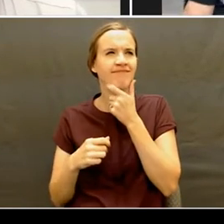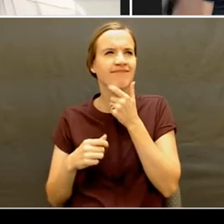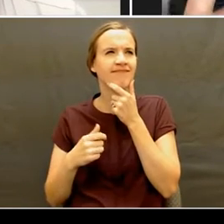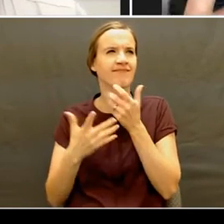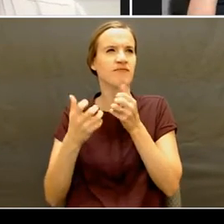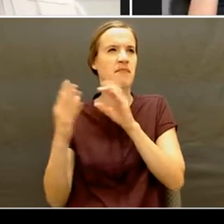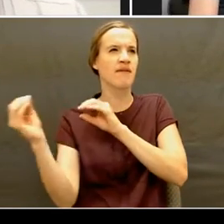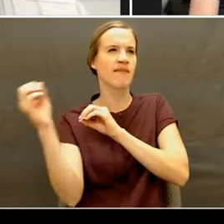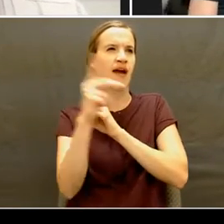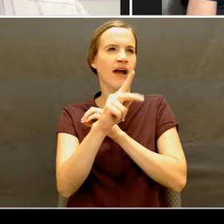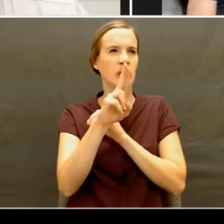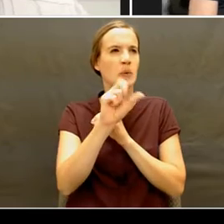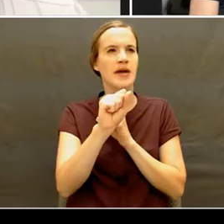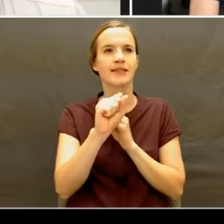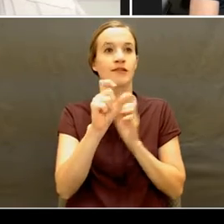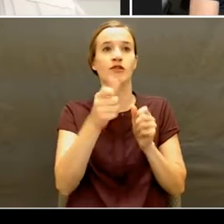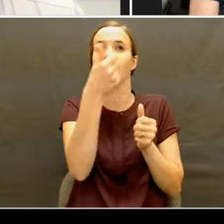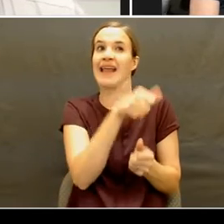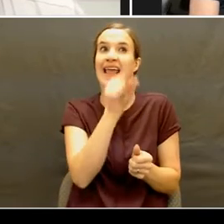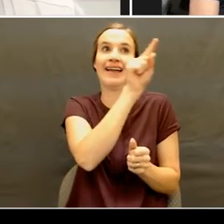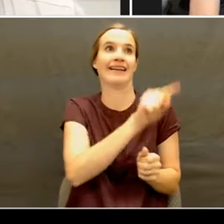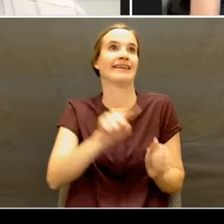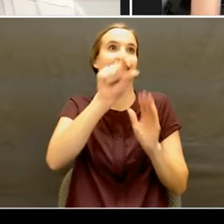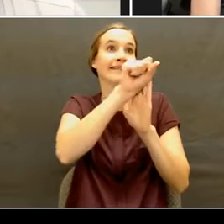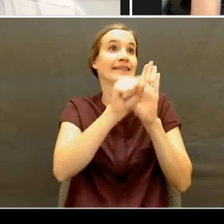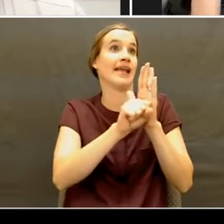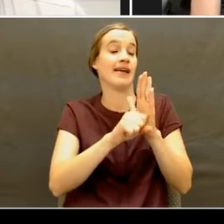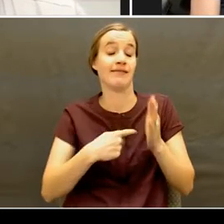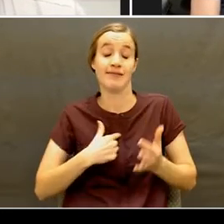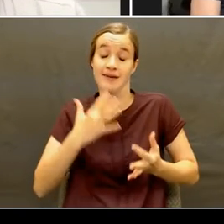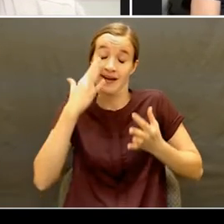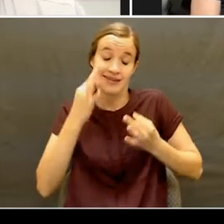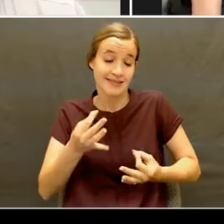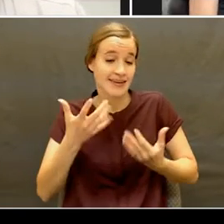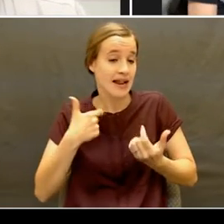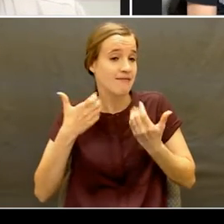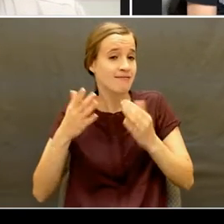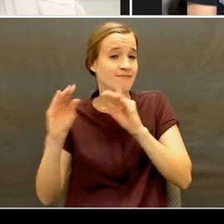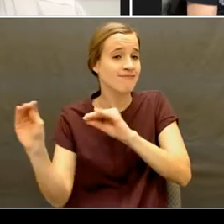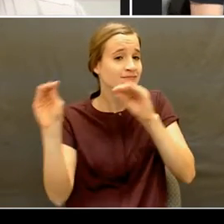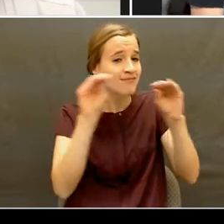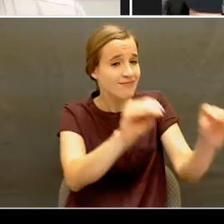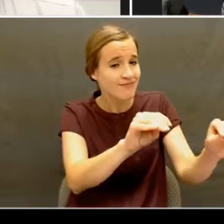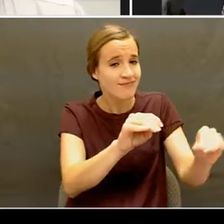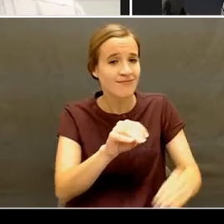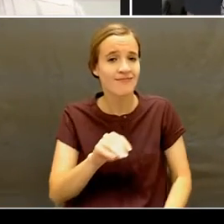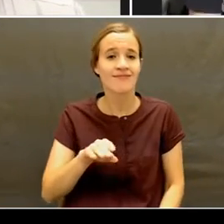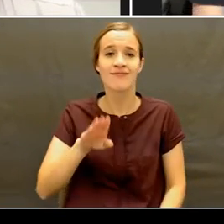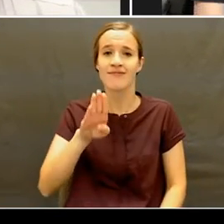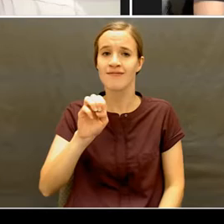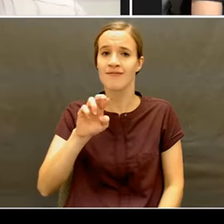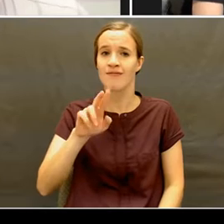go anywhere. You know, so of course in 1980 I said, "I'll go to Berkeley" Mark: Lots happening there,